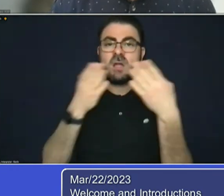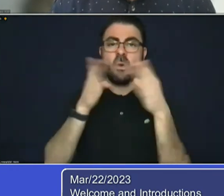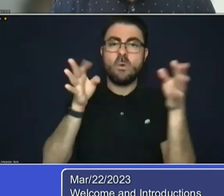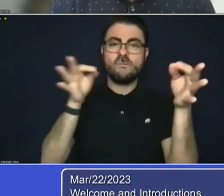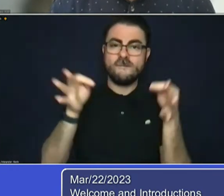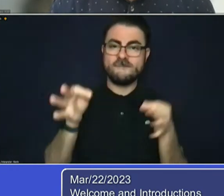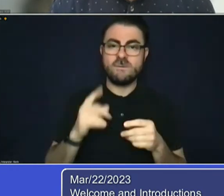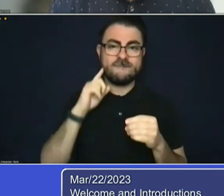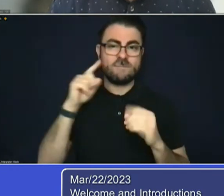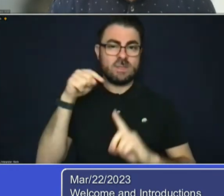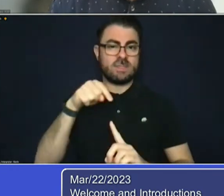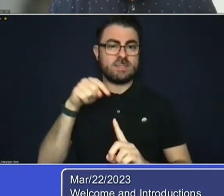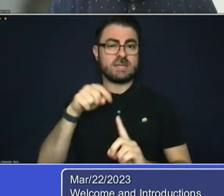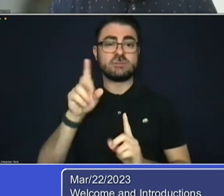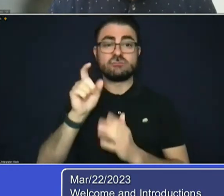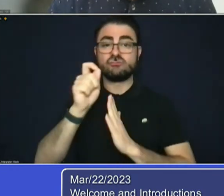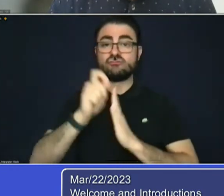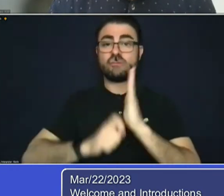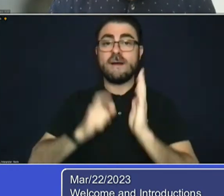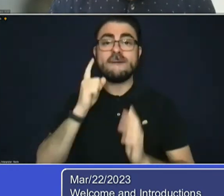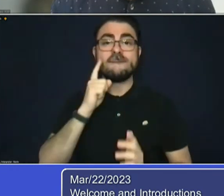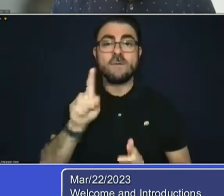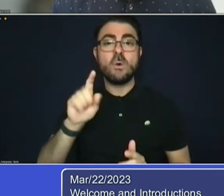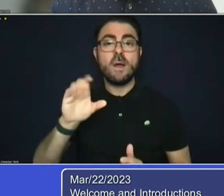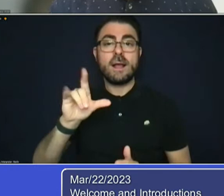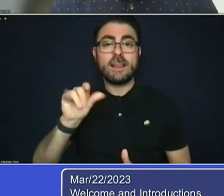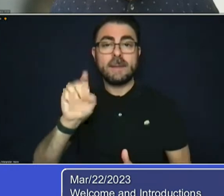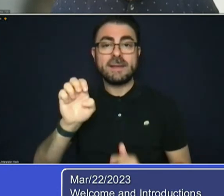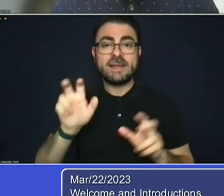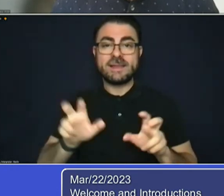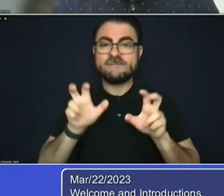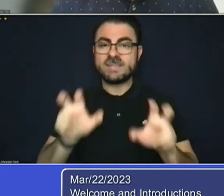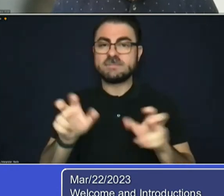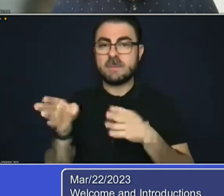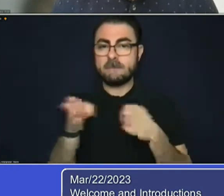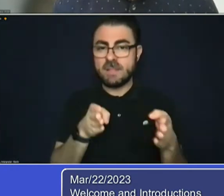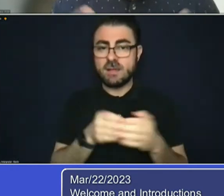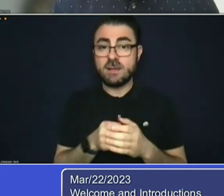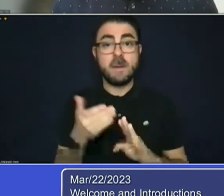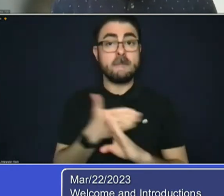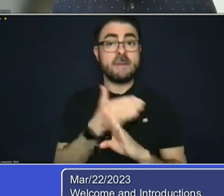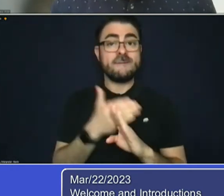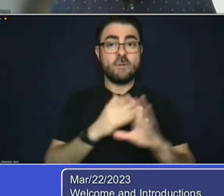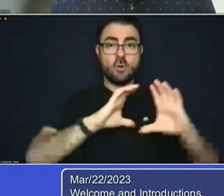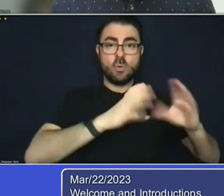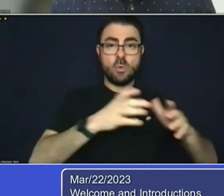WE WILL TRY TO CATCH US UP.